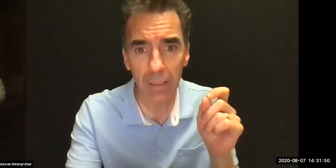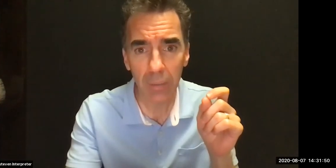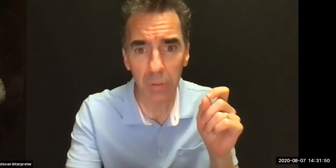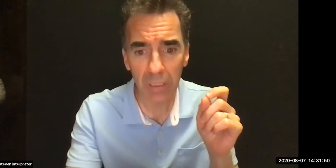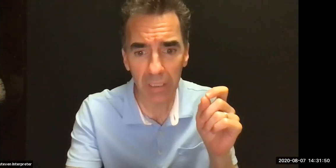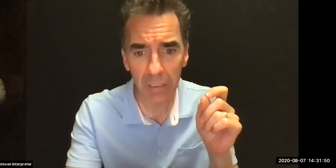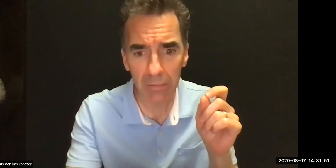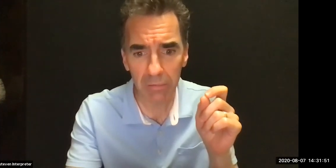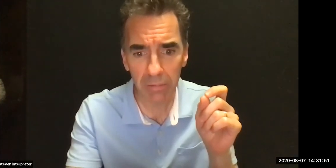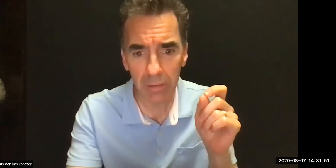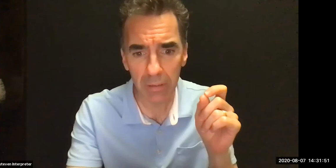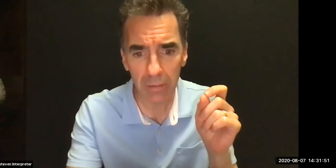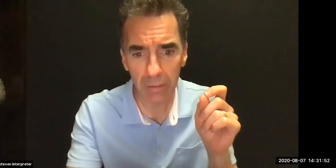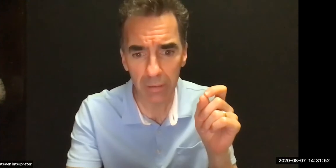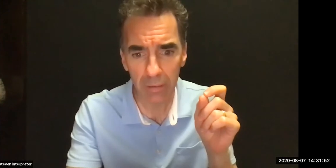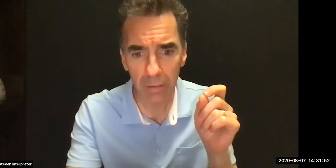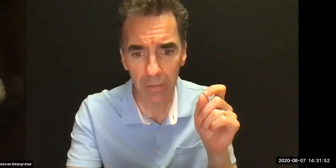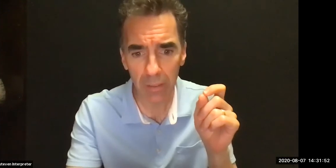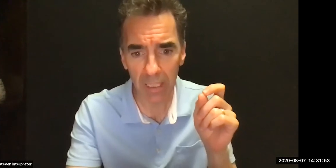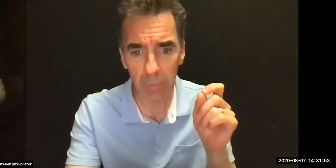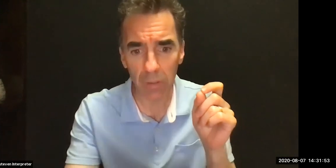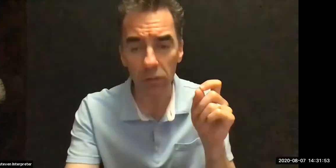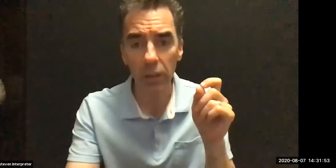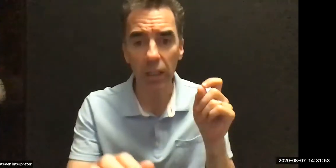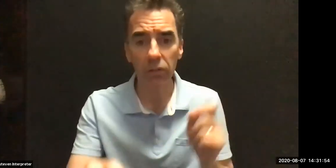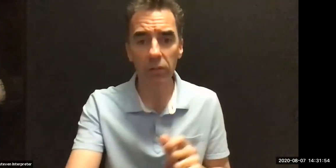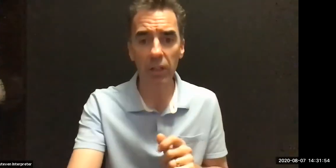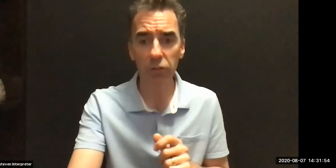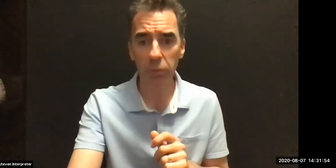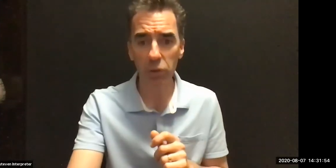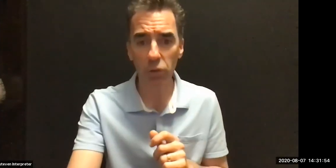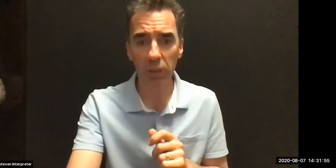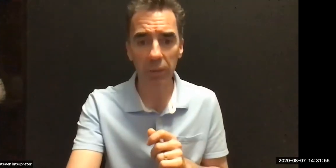steven Interpreter: I believe steven Interpreter: The name is less less should be joining me.